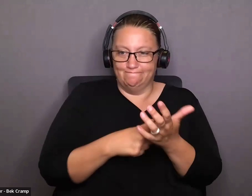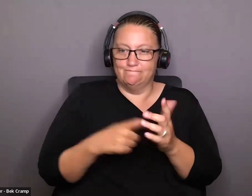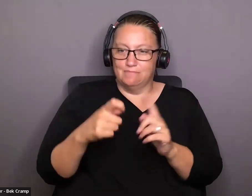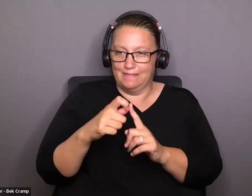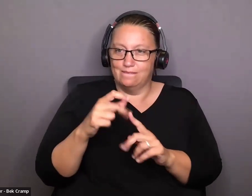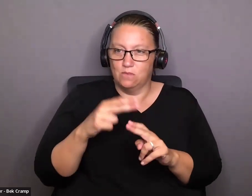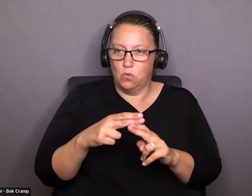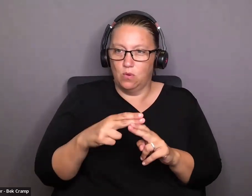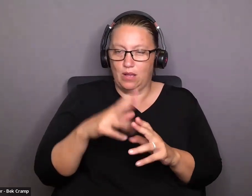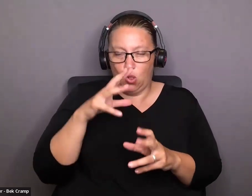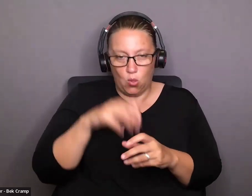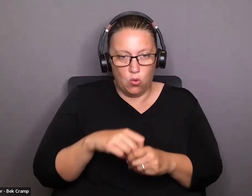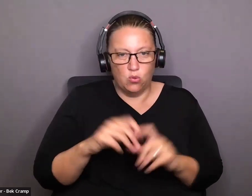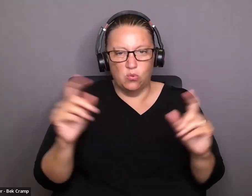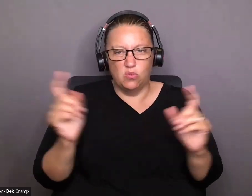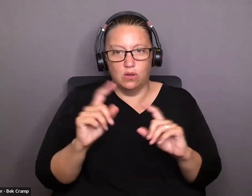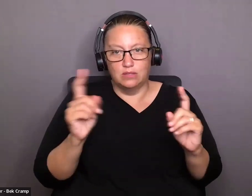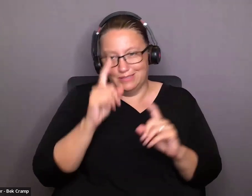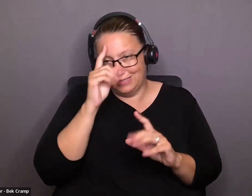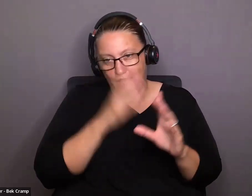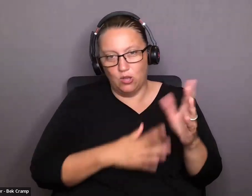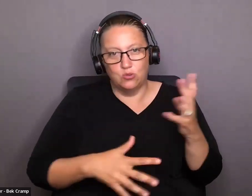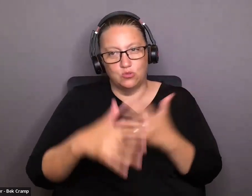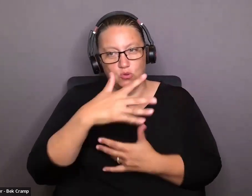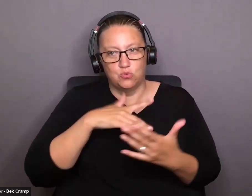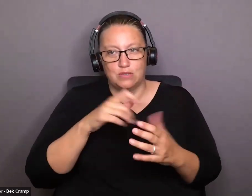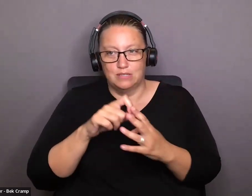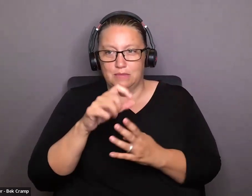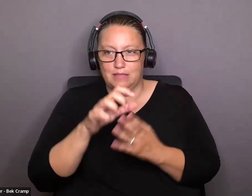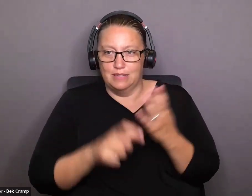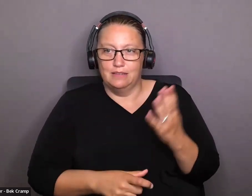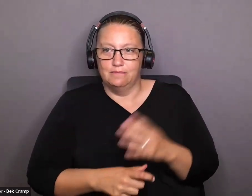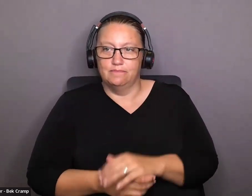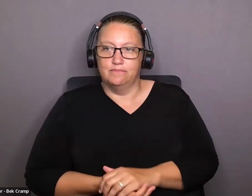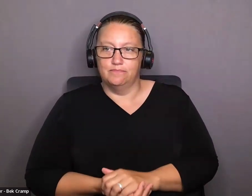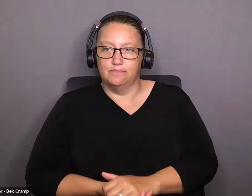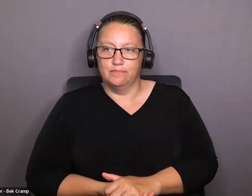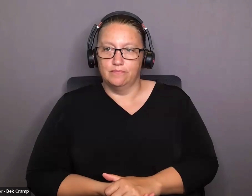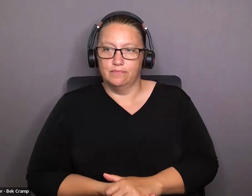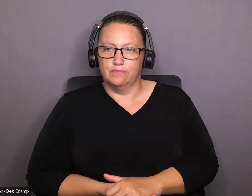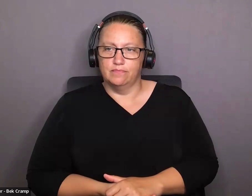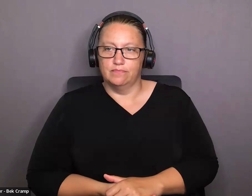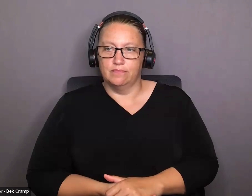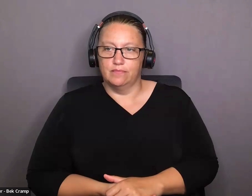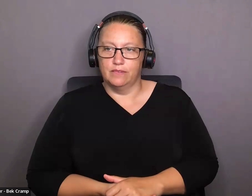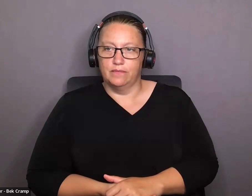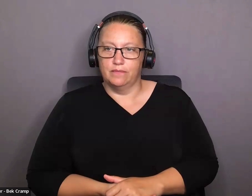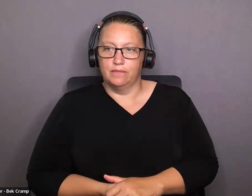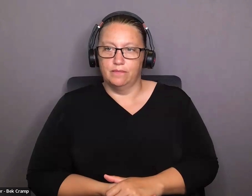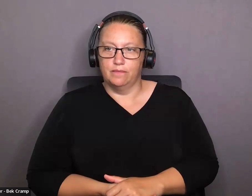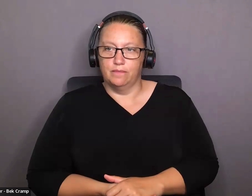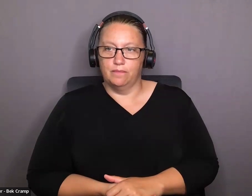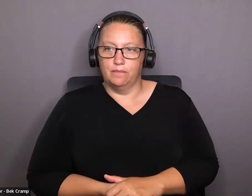experience, really appreciate very much hearing directly from you about your experiences.